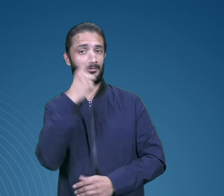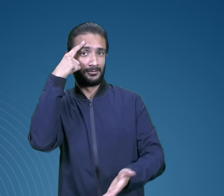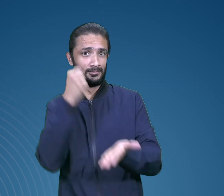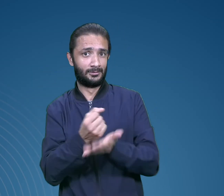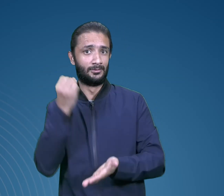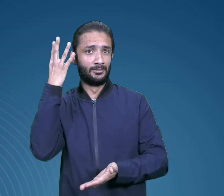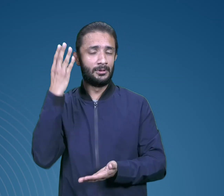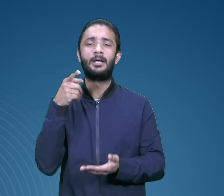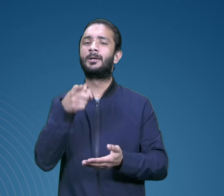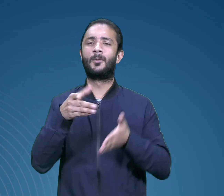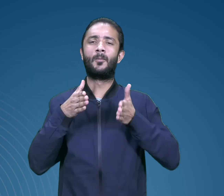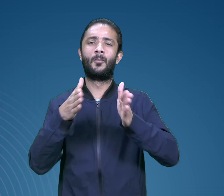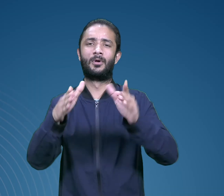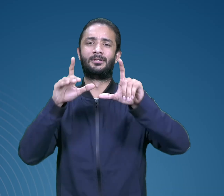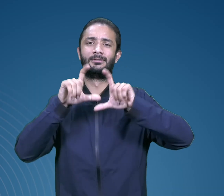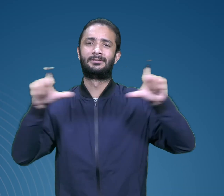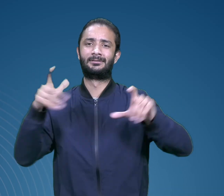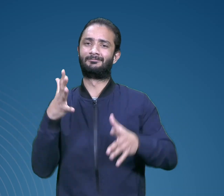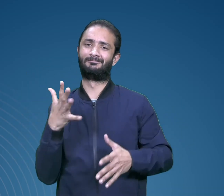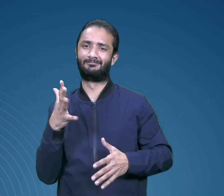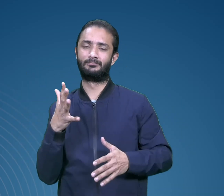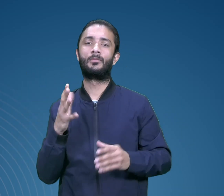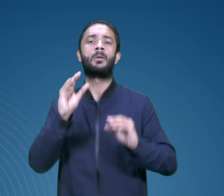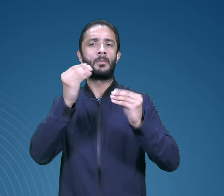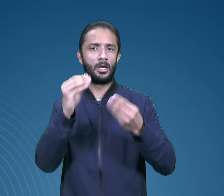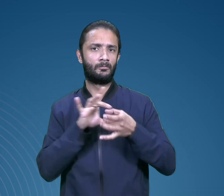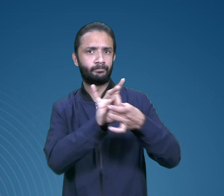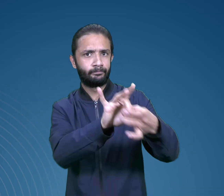Educational modes need customisation according to the needs of the learner.